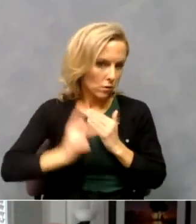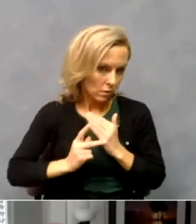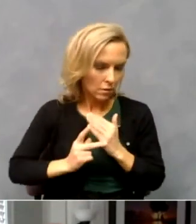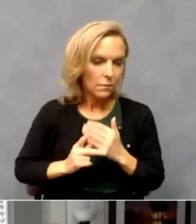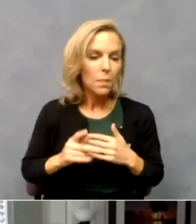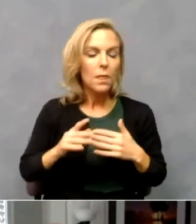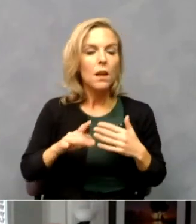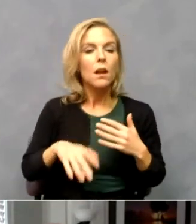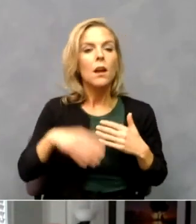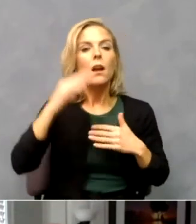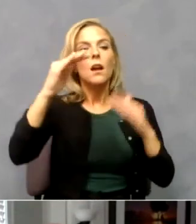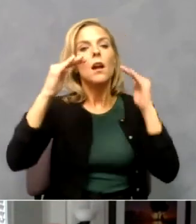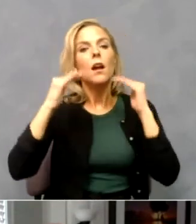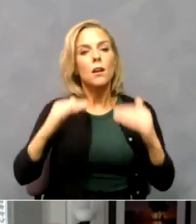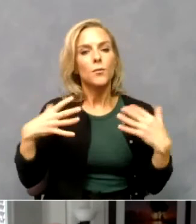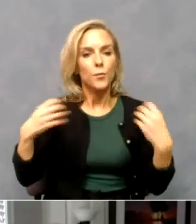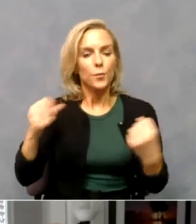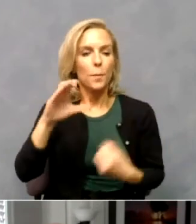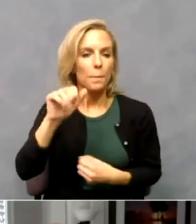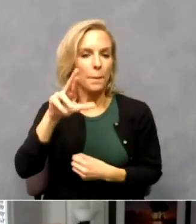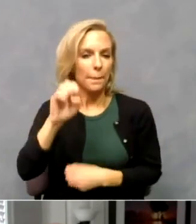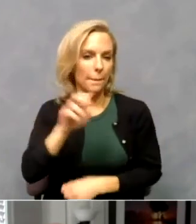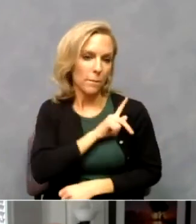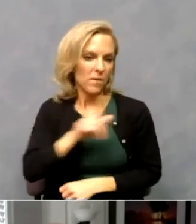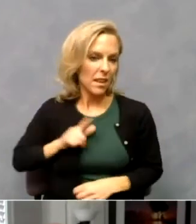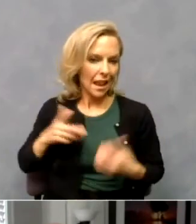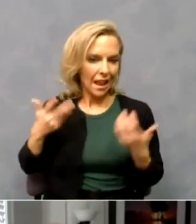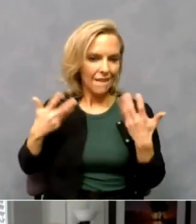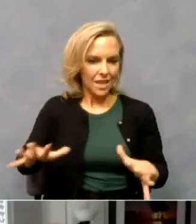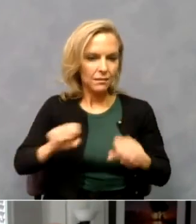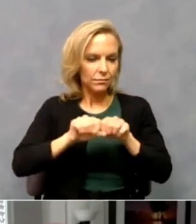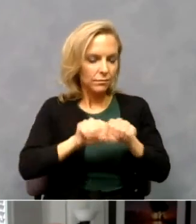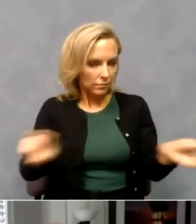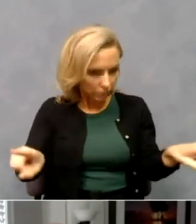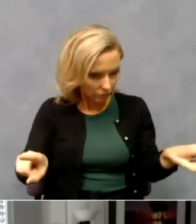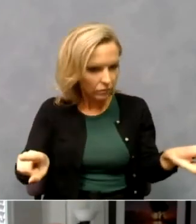just sent a memorandum out today toe all healthcare personnel across the